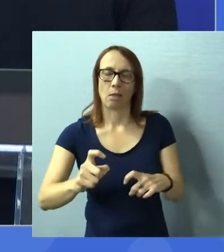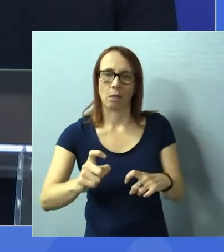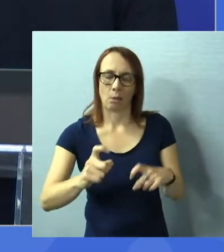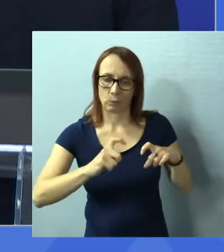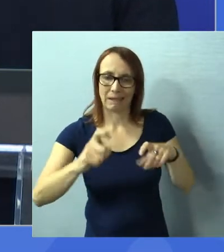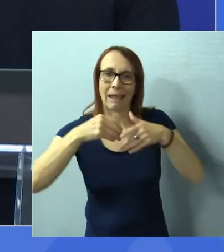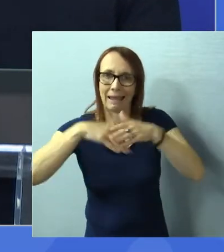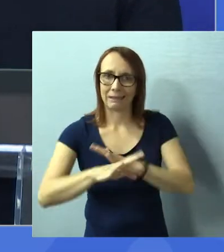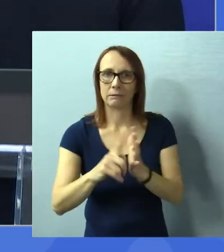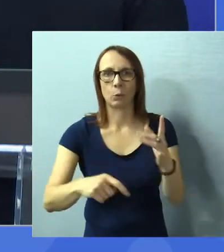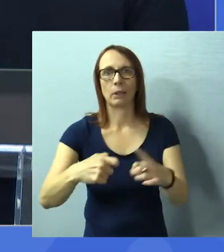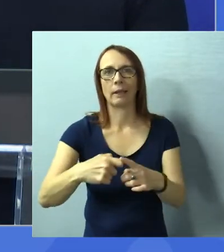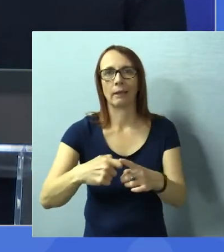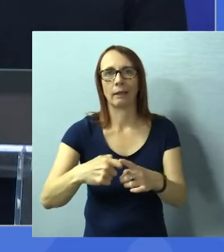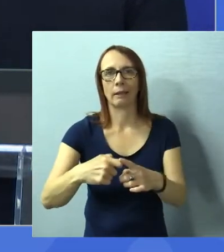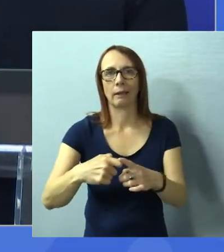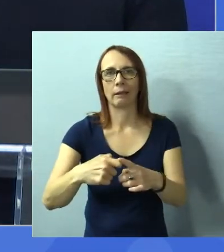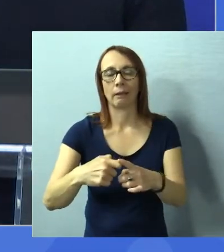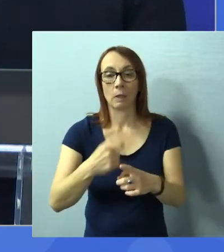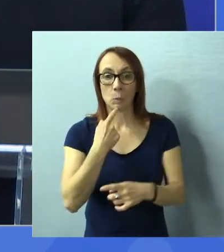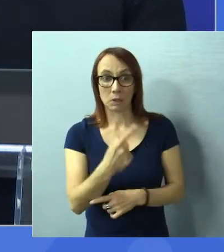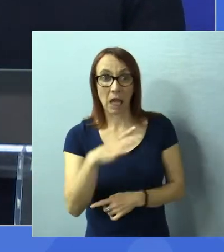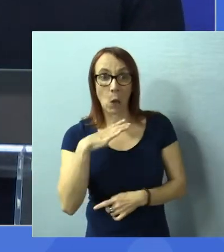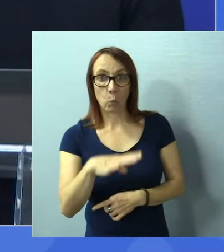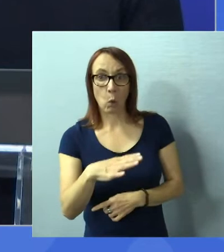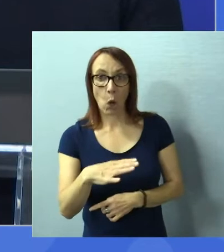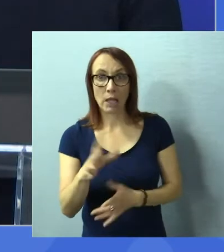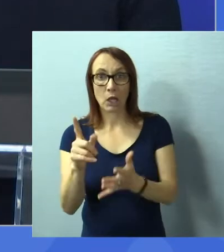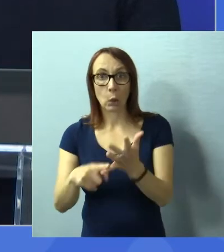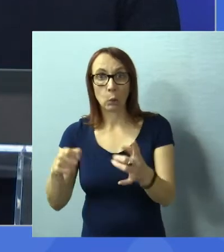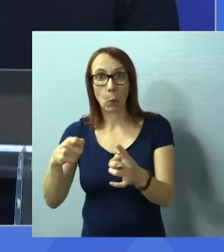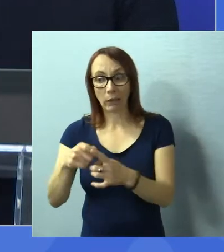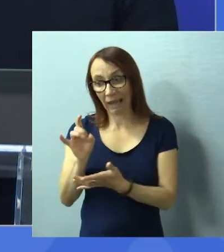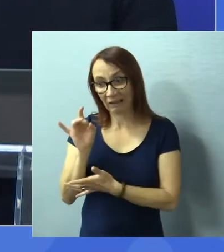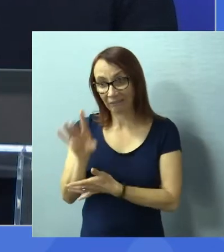to go along to have a single parliament for Scotland the Scottish Parliament as